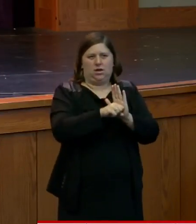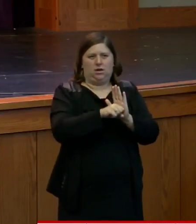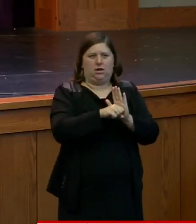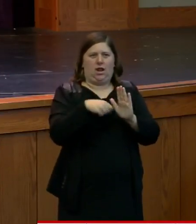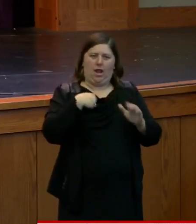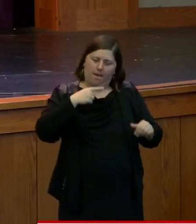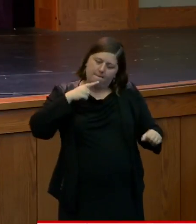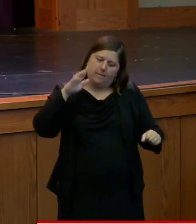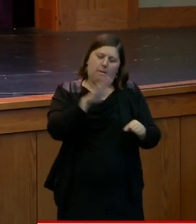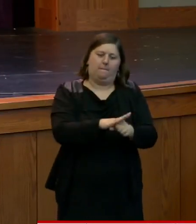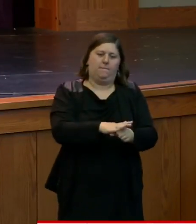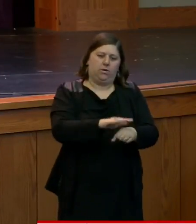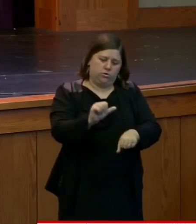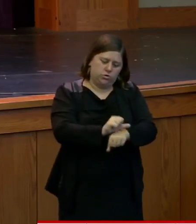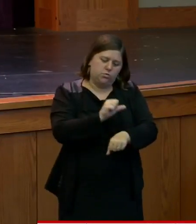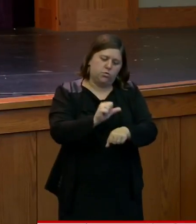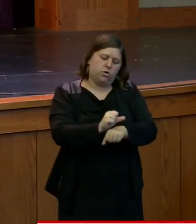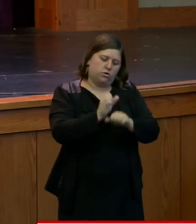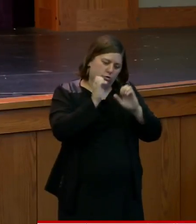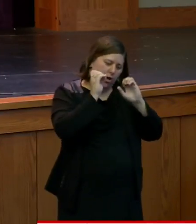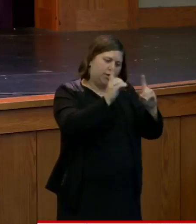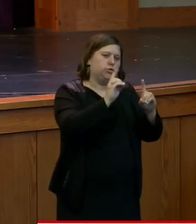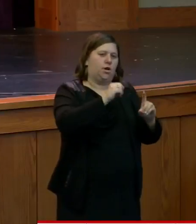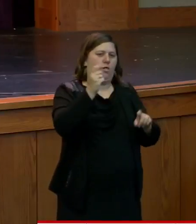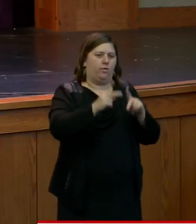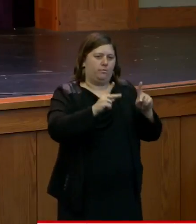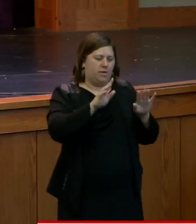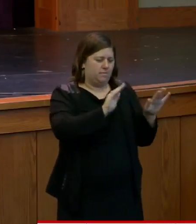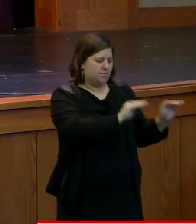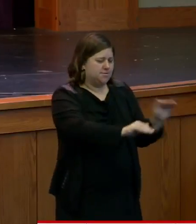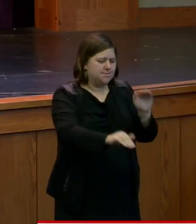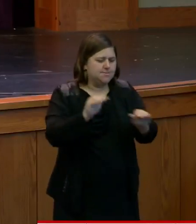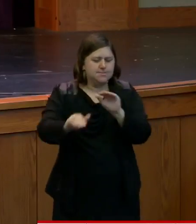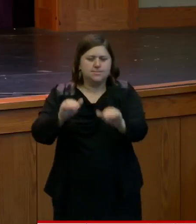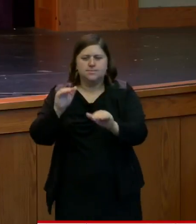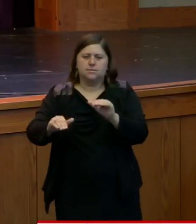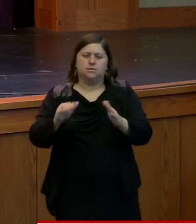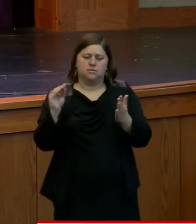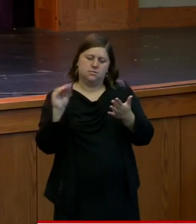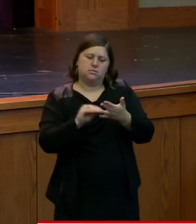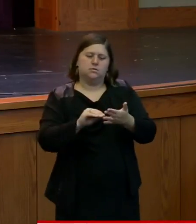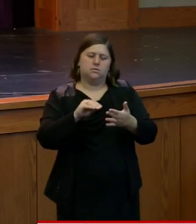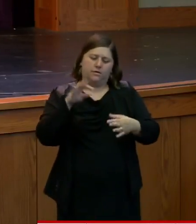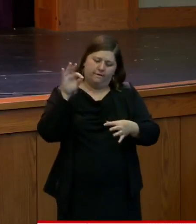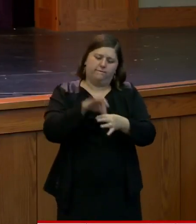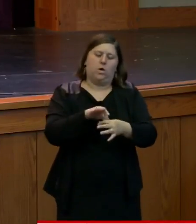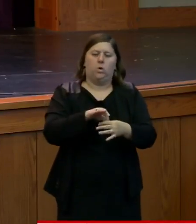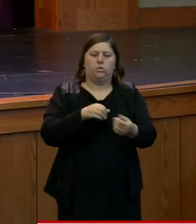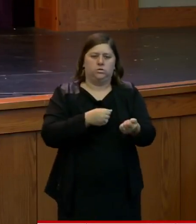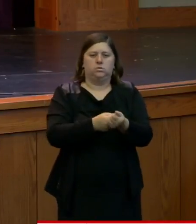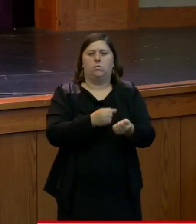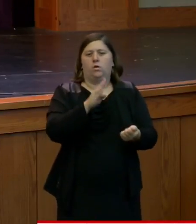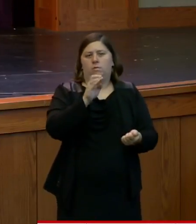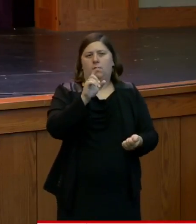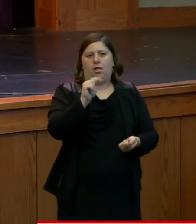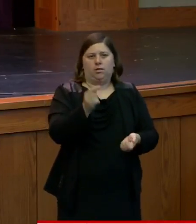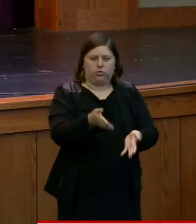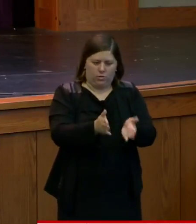COMMITTED TO WORK TO EDUCATE OTHERS, TO GET THE REFERENDUM ON THE BALLOT AND TO HAVE AN OVERWHELMING NUMBER OF VOTERS TO ASK FOR STATEHOOD.